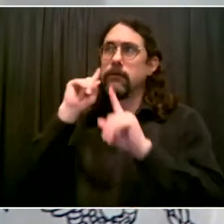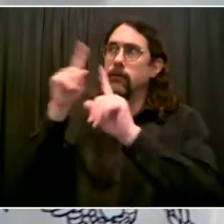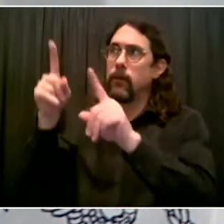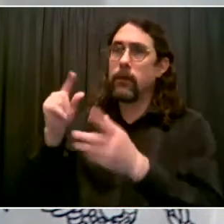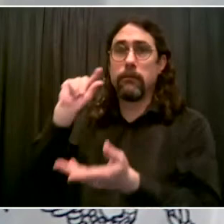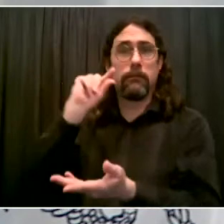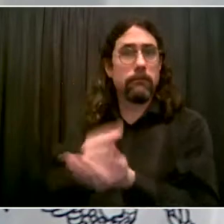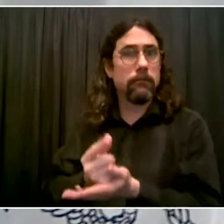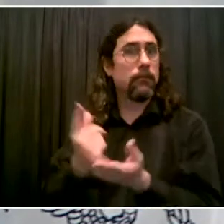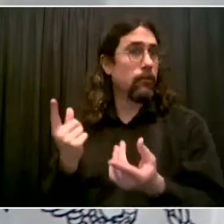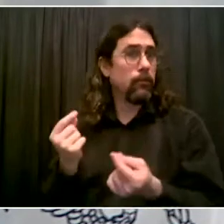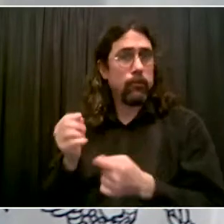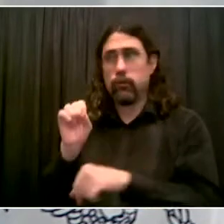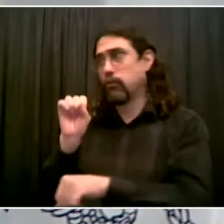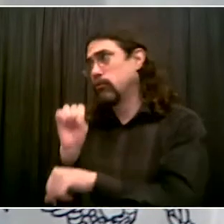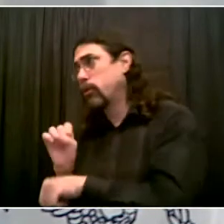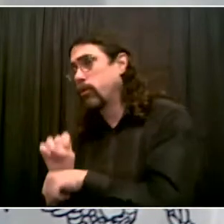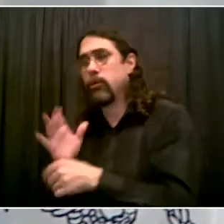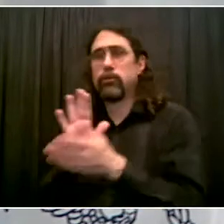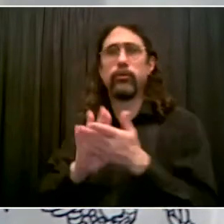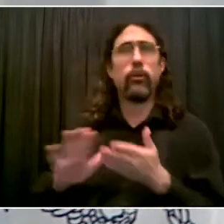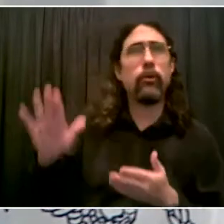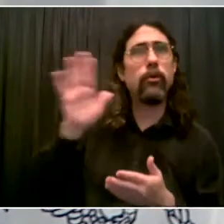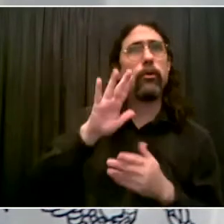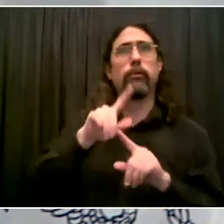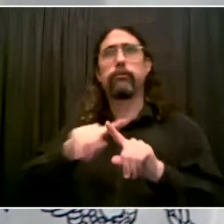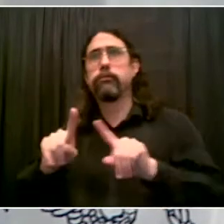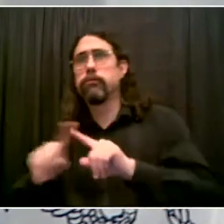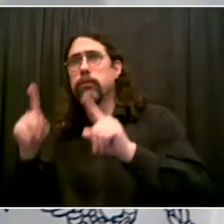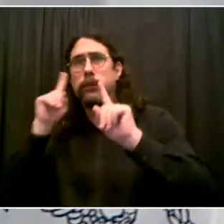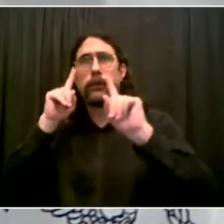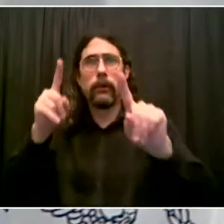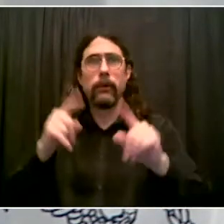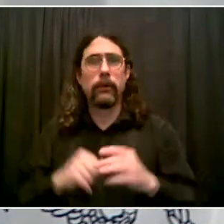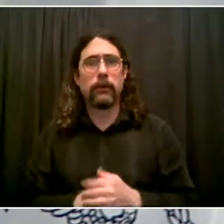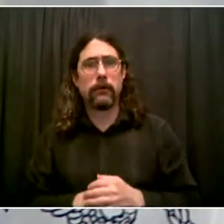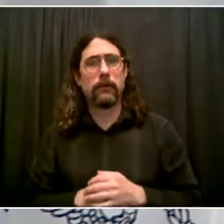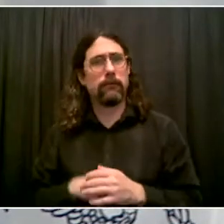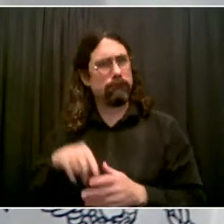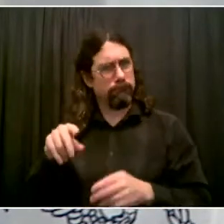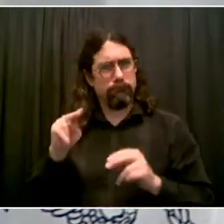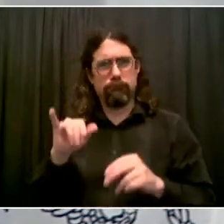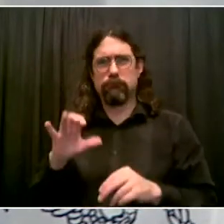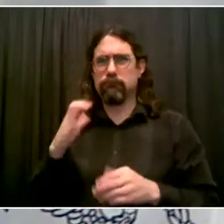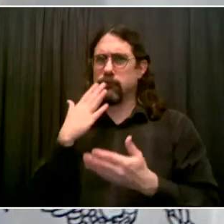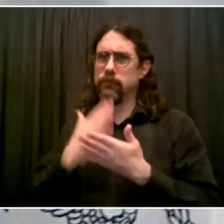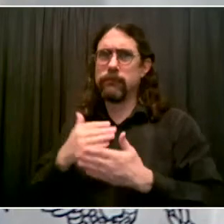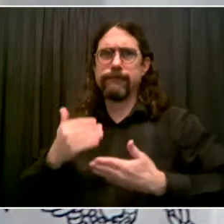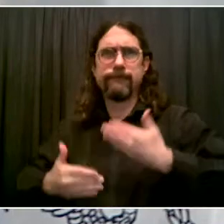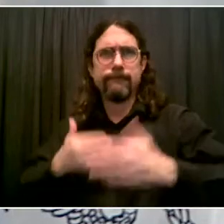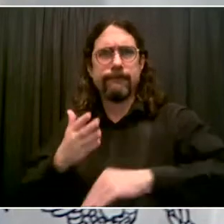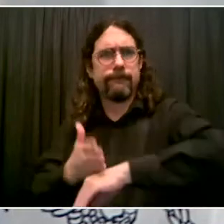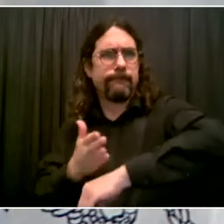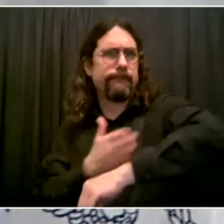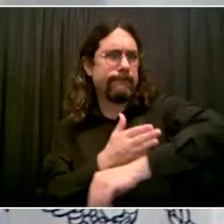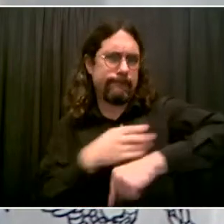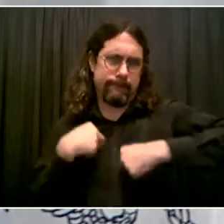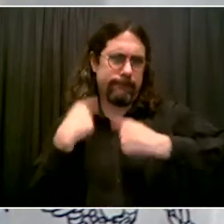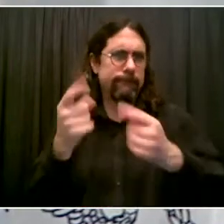TYPES OF TRAINING. THIS IS AN AREA WHEHERE WE'VE MADE SOME REAL PROGRESS BUT